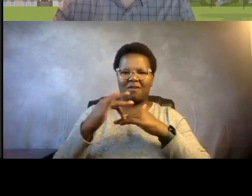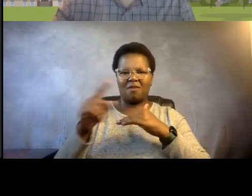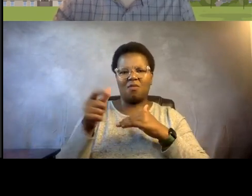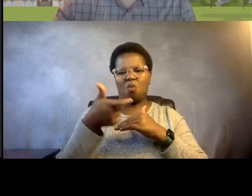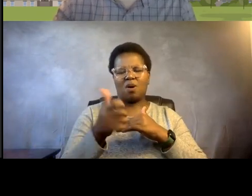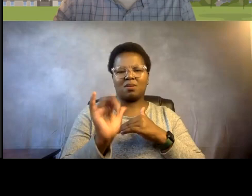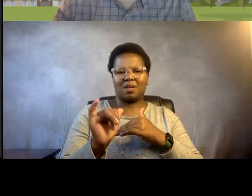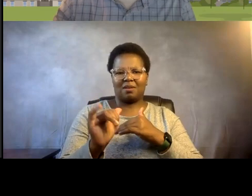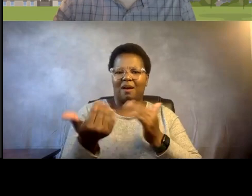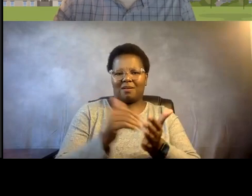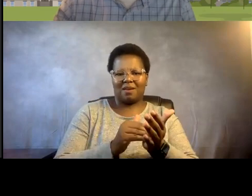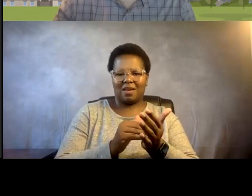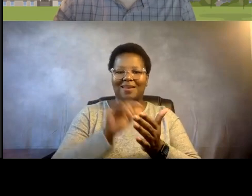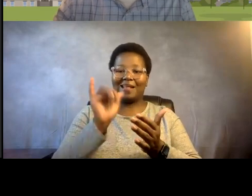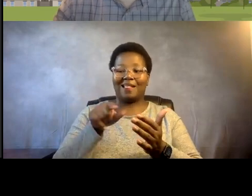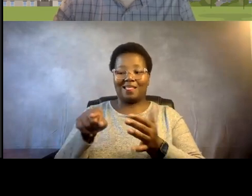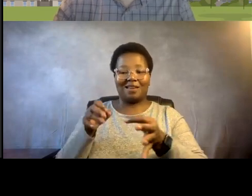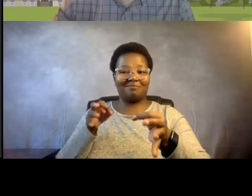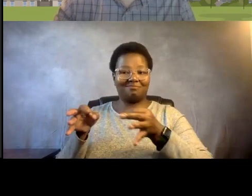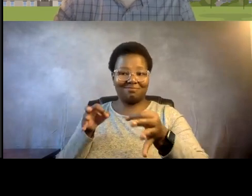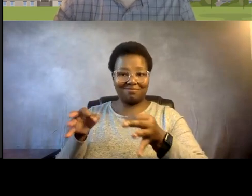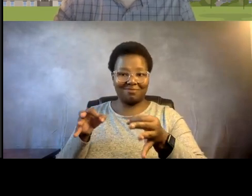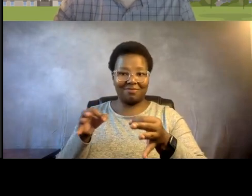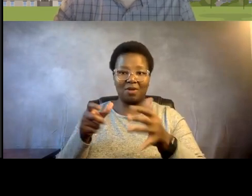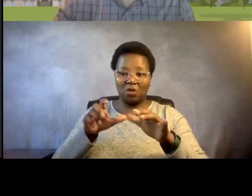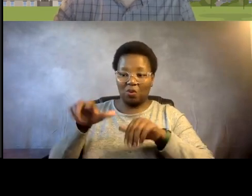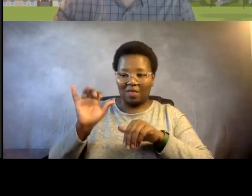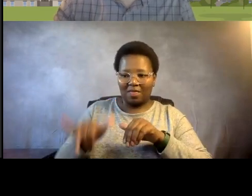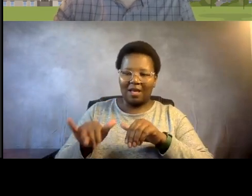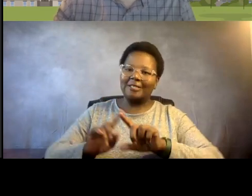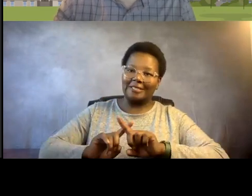again because it's very dynamic and user driven, can be a little bit difficult. But that keyboard